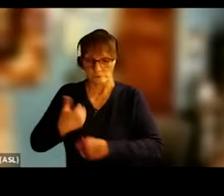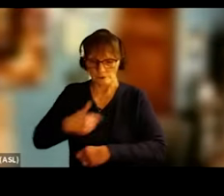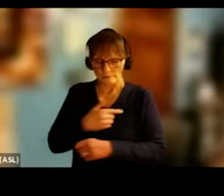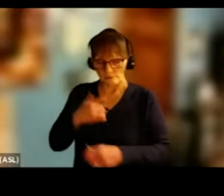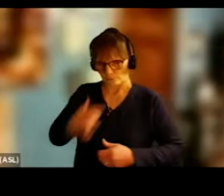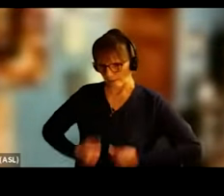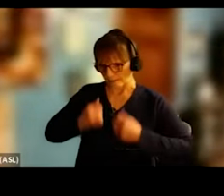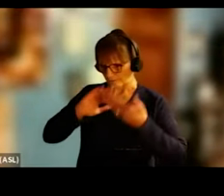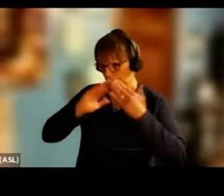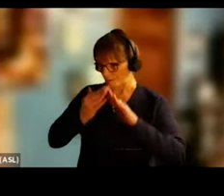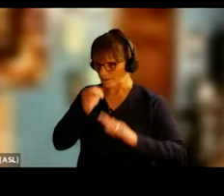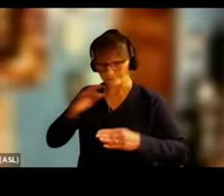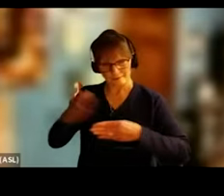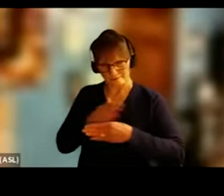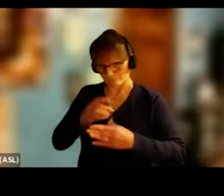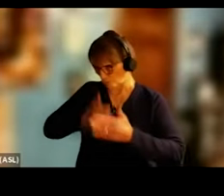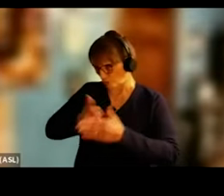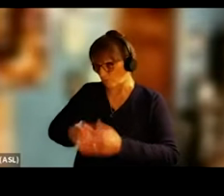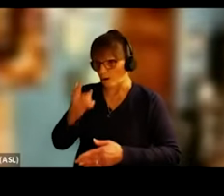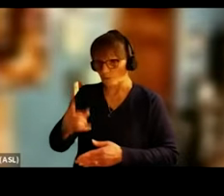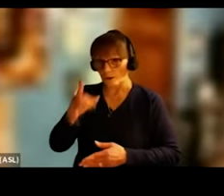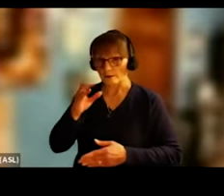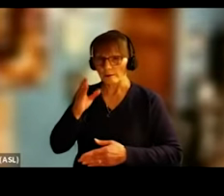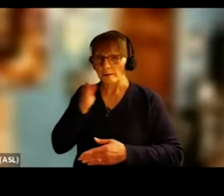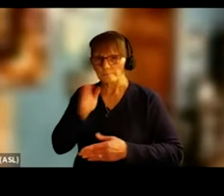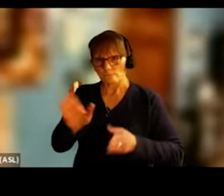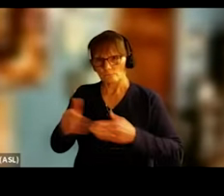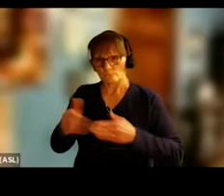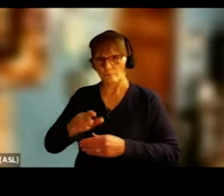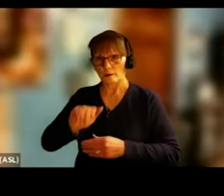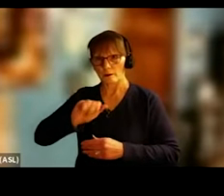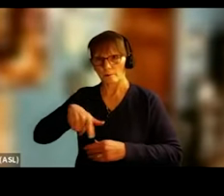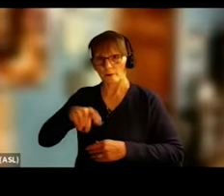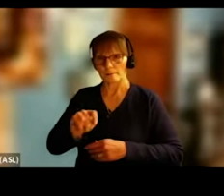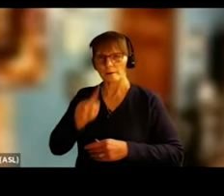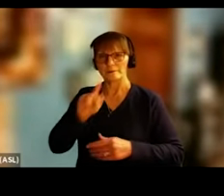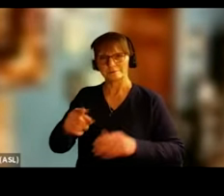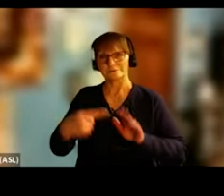that is not the average cost of a one-bedroom apartment. That's depicted in that first yellow line here